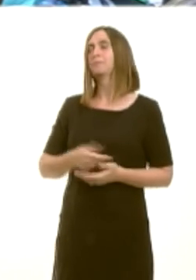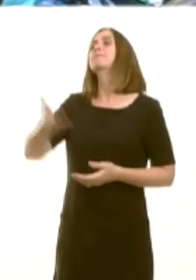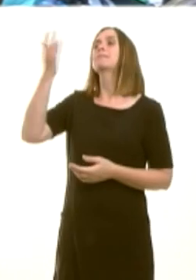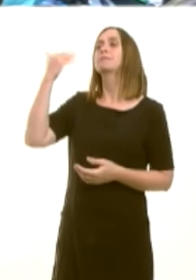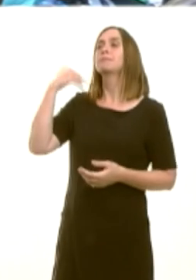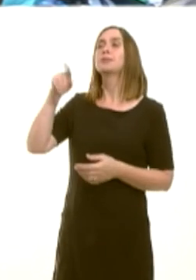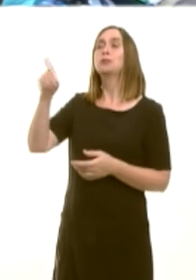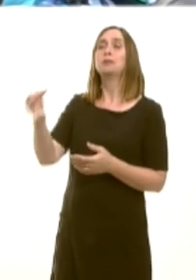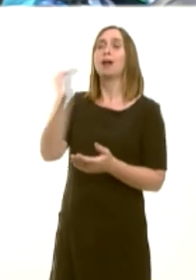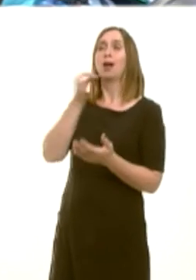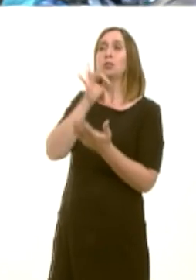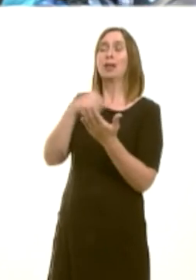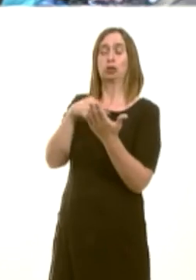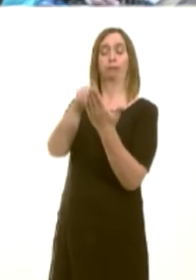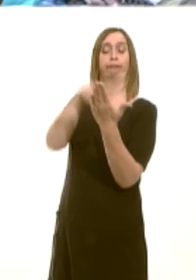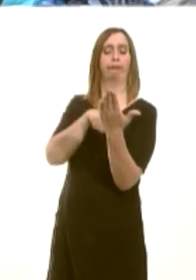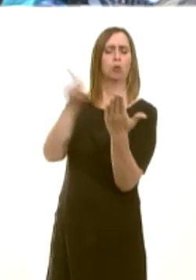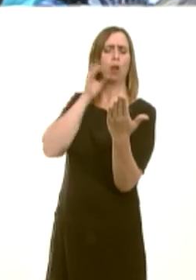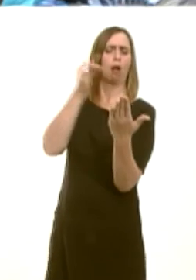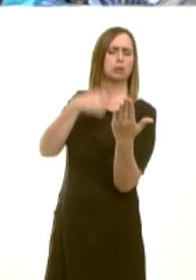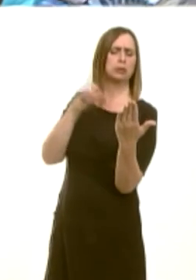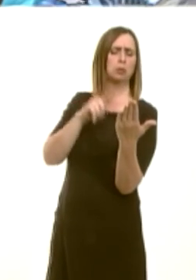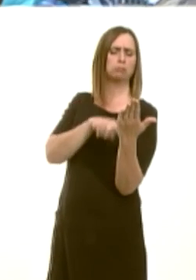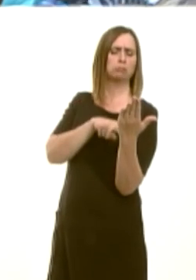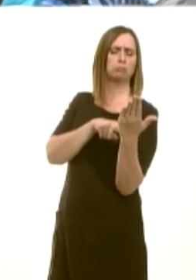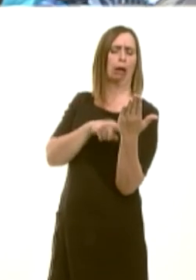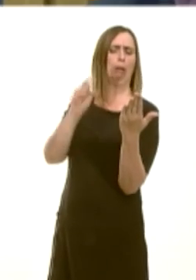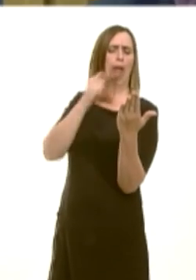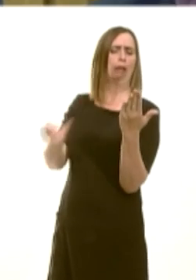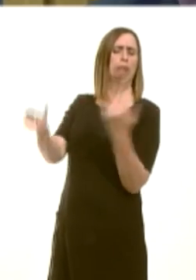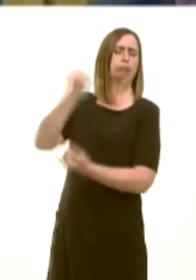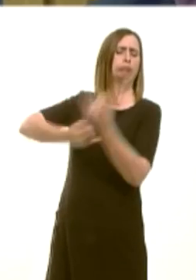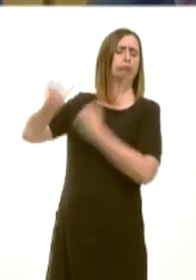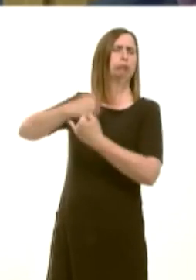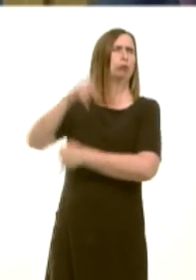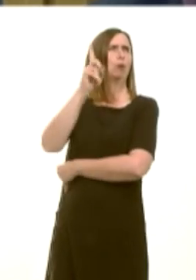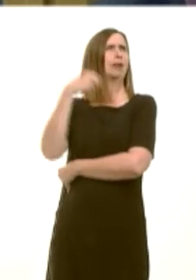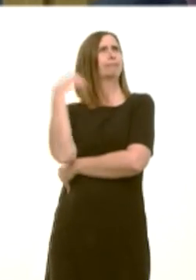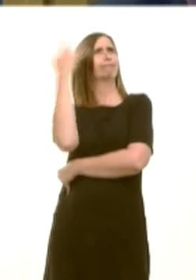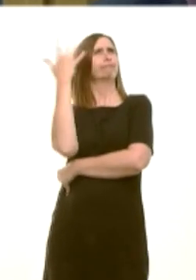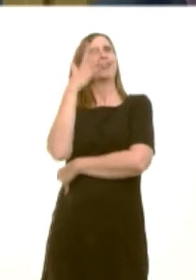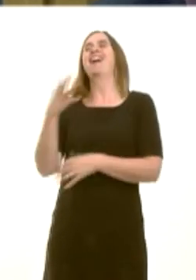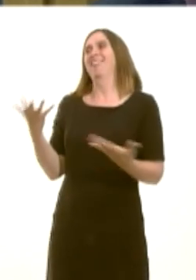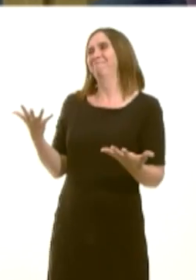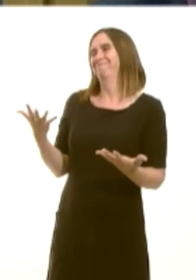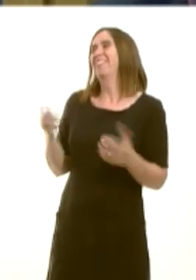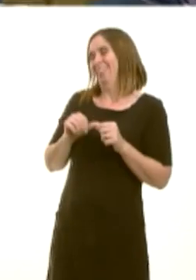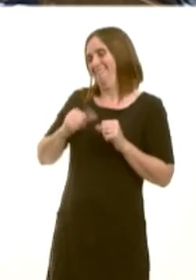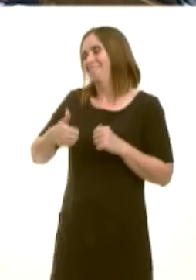I tried to think what kind of criticism he might have, but, of course, weíve seen whatís